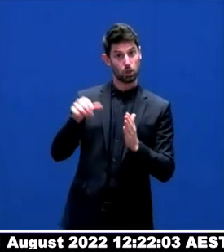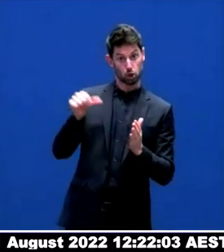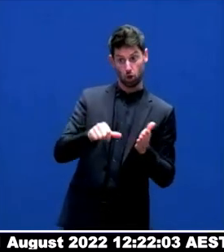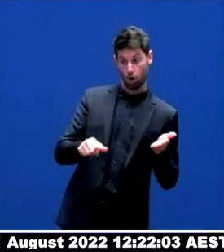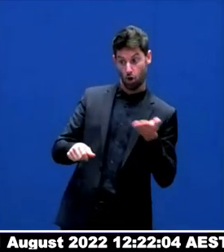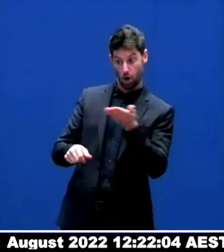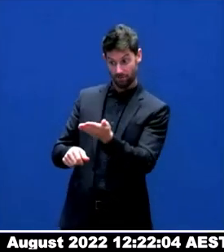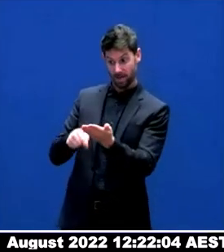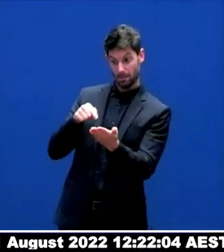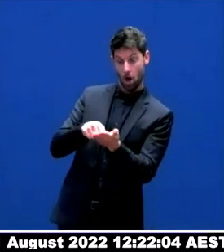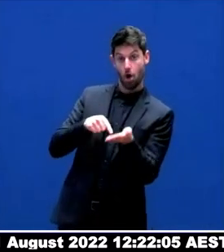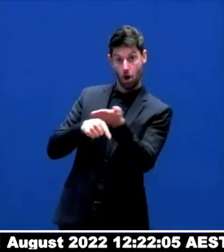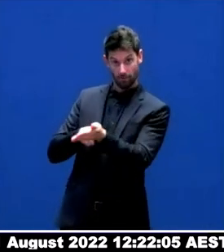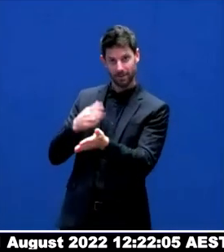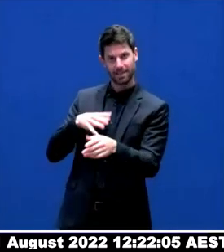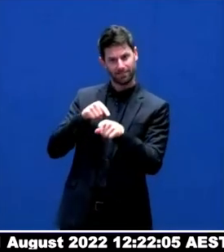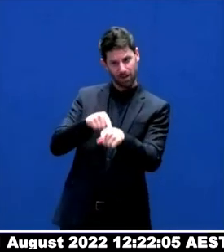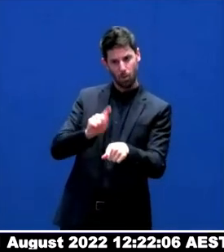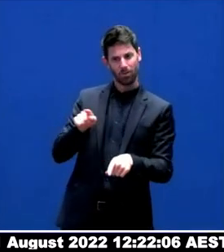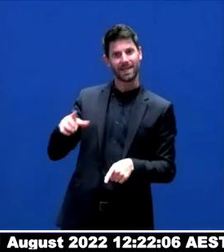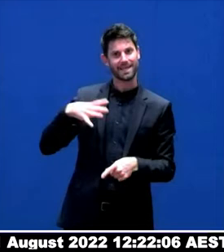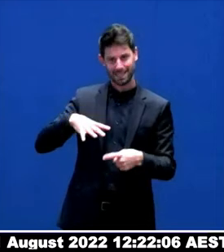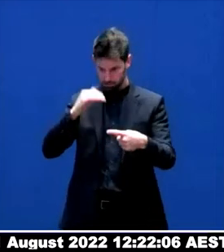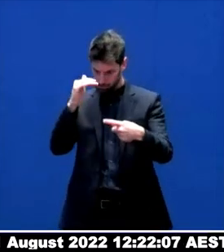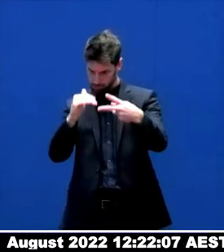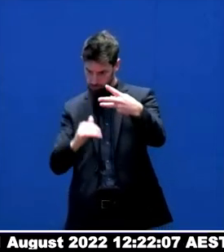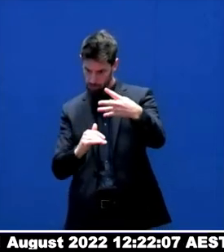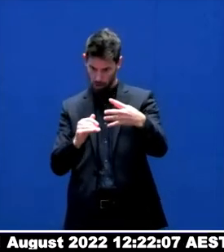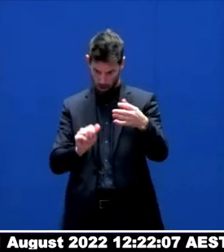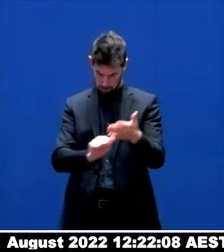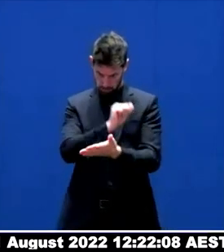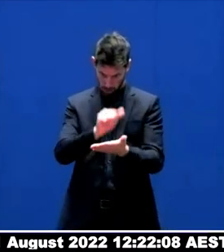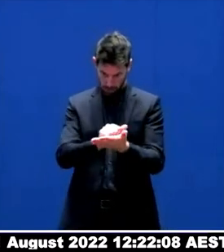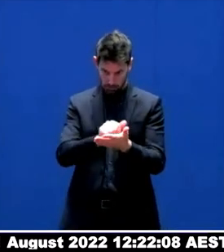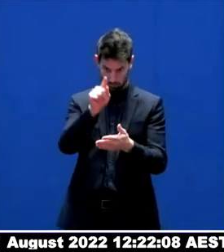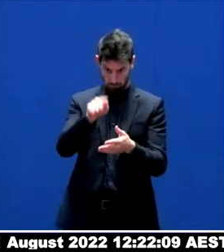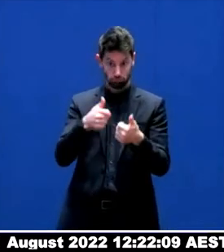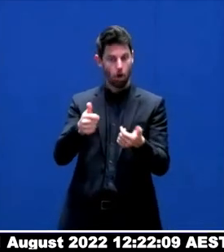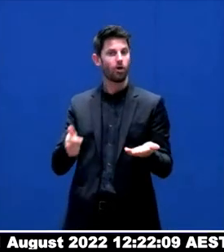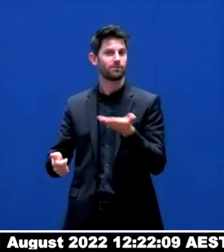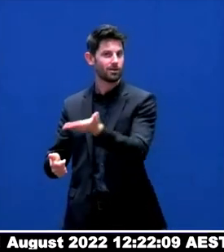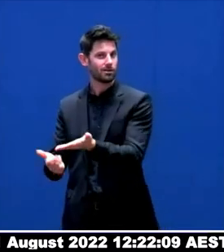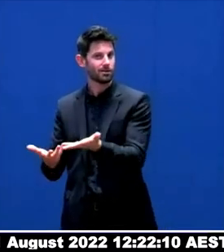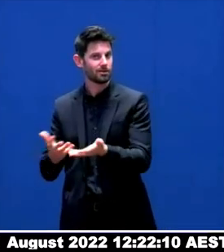accessibility requirements for that individual or household. And one of the - again, if you don't know this, tell me.